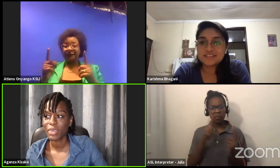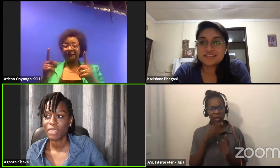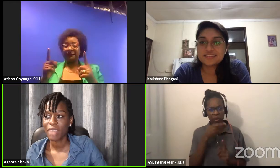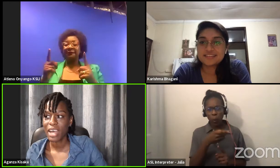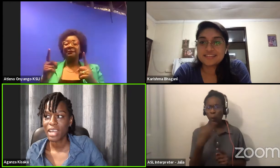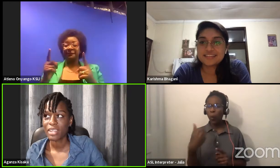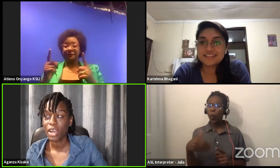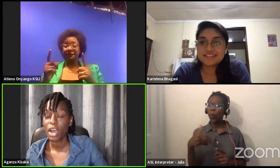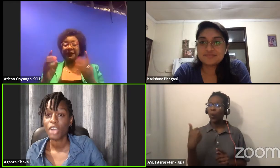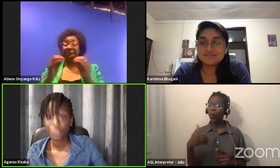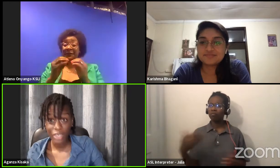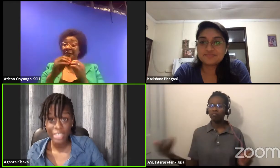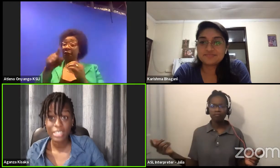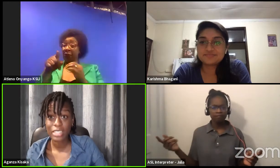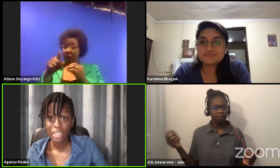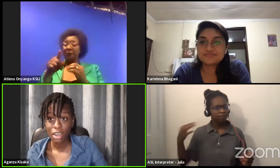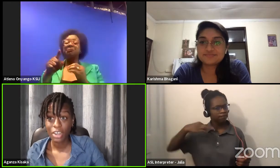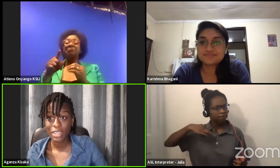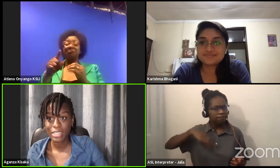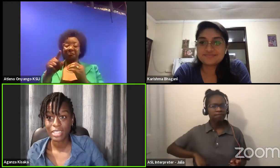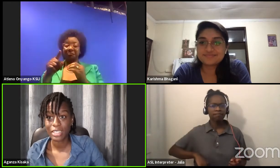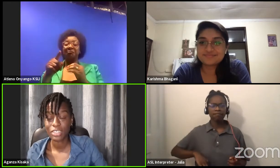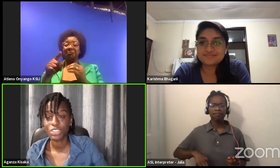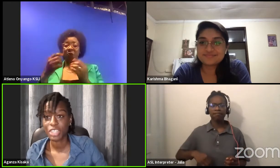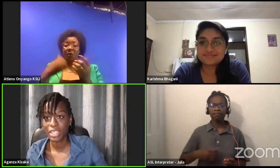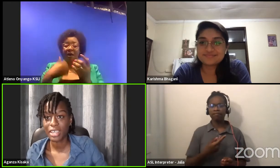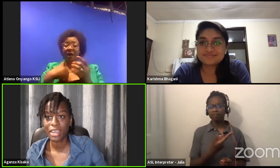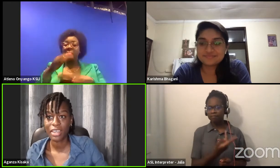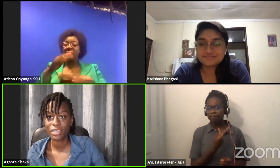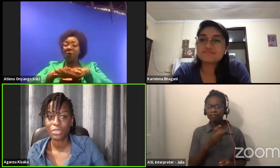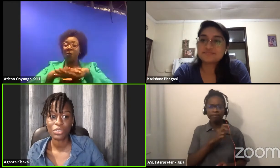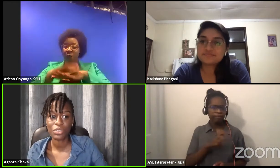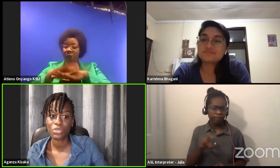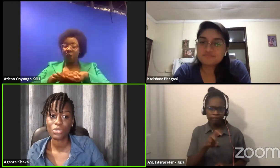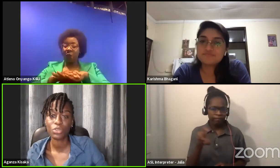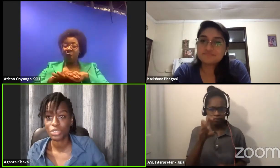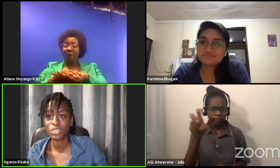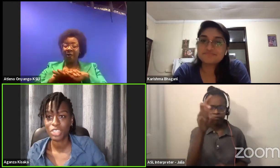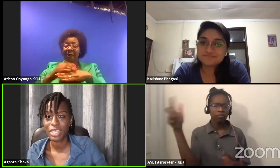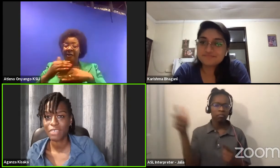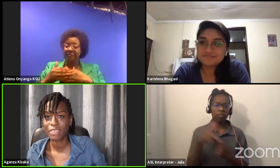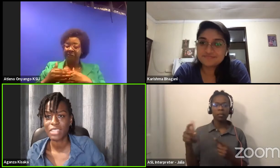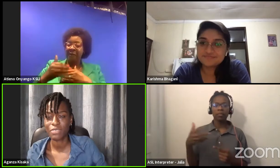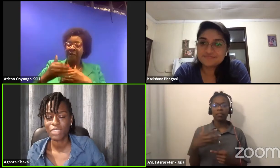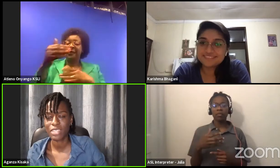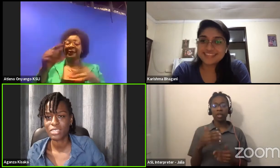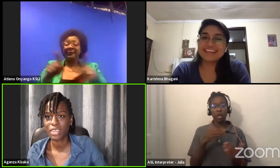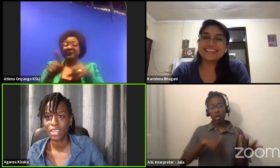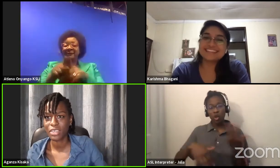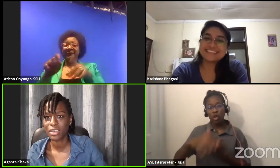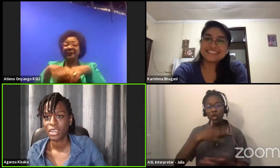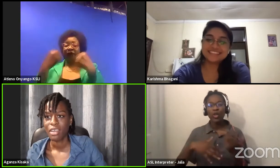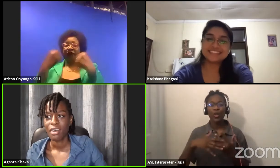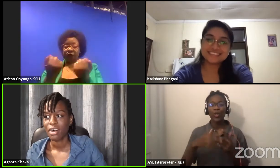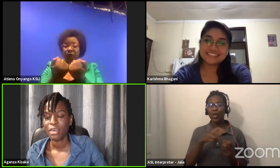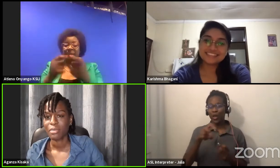We have had a great artistic journey and also social journey as friends together,